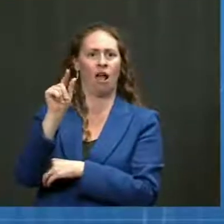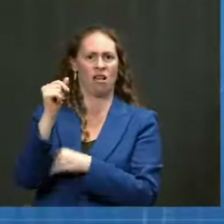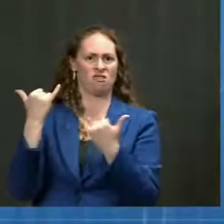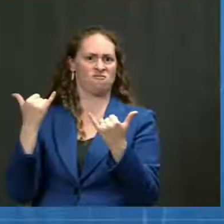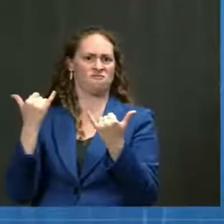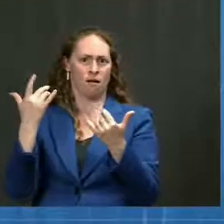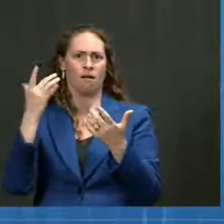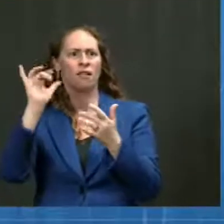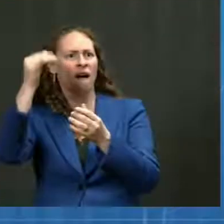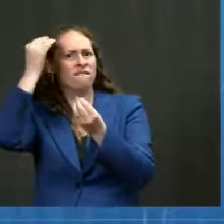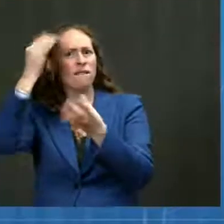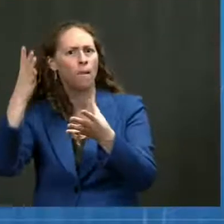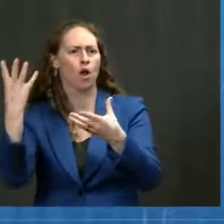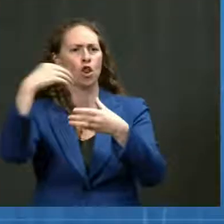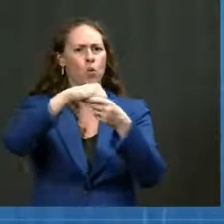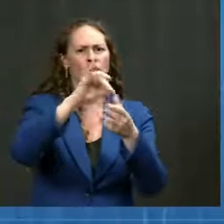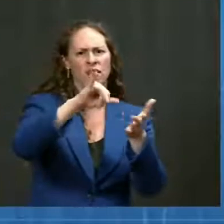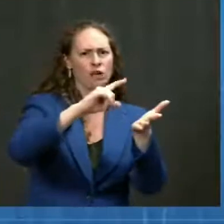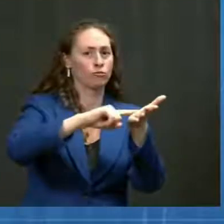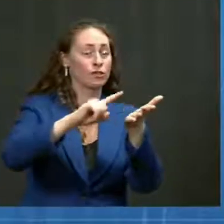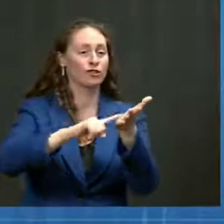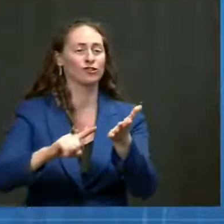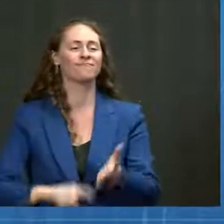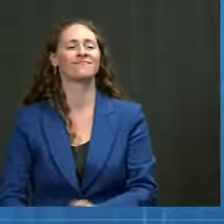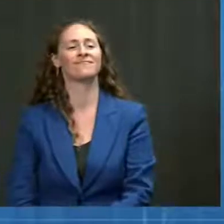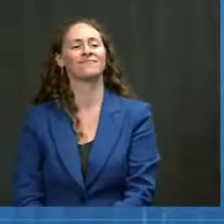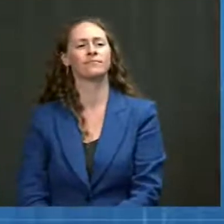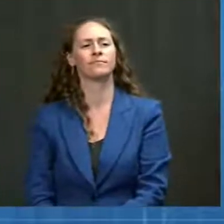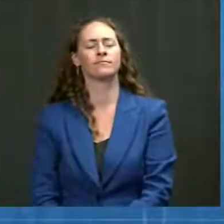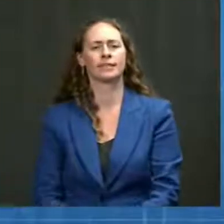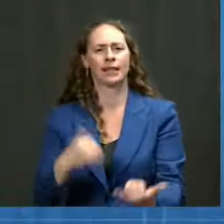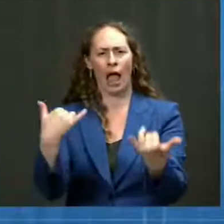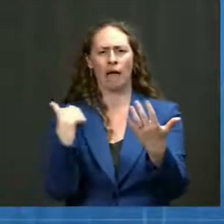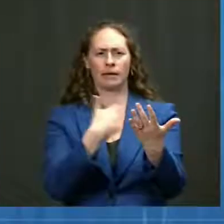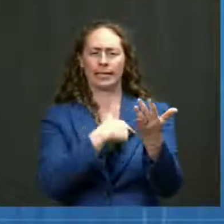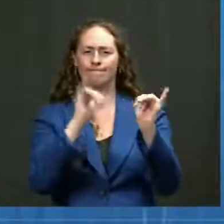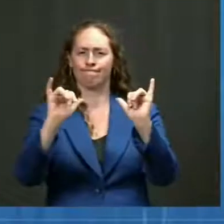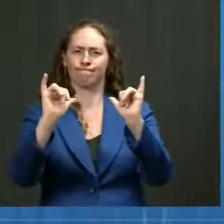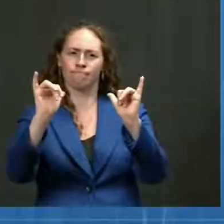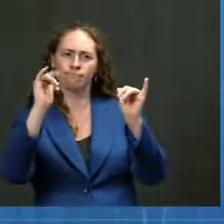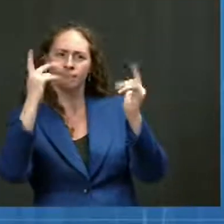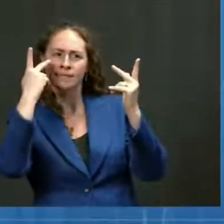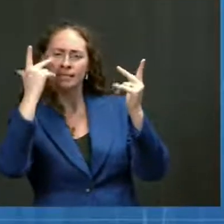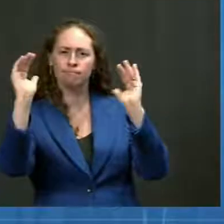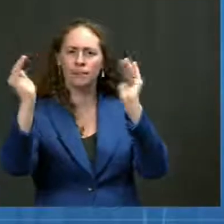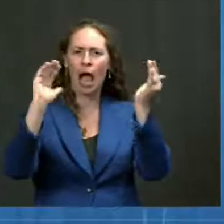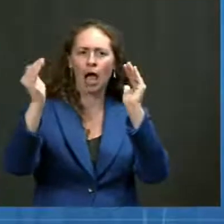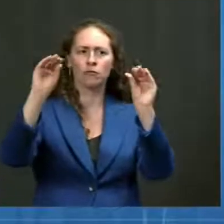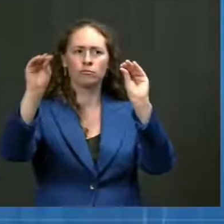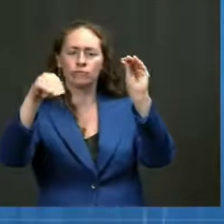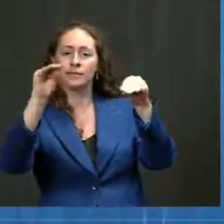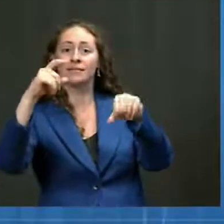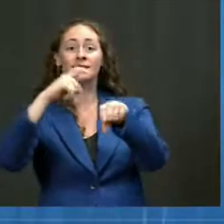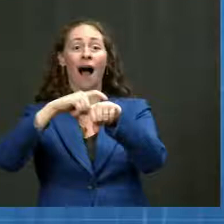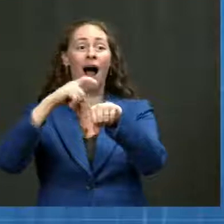MONTHS WHERE DELTA WAS THE PREDOMINANT CIRCULATING VARIANT. TAKEN TOGETHER, YOU CAN SEE